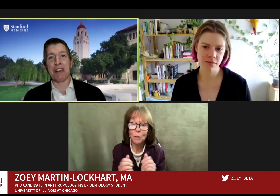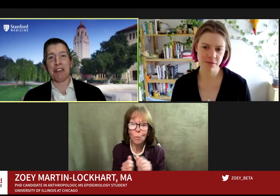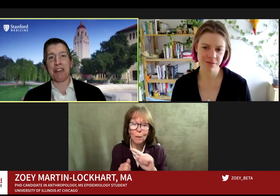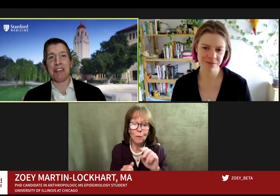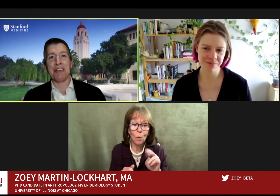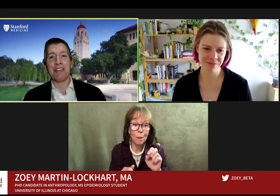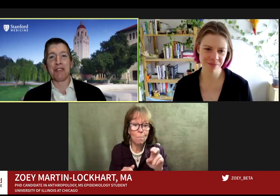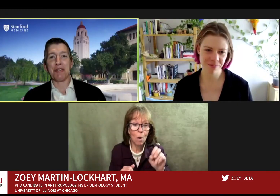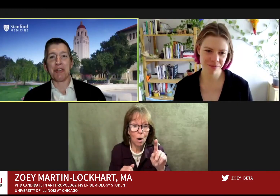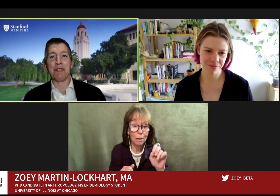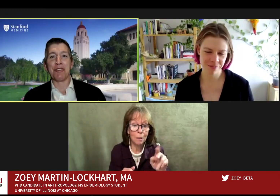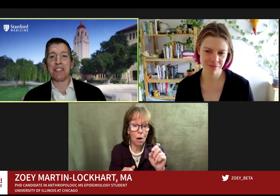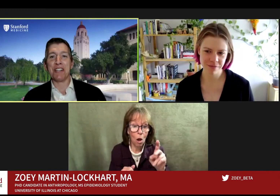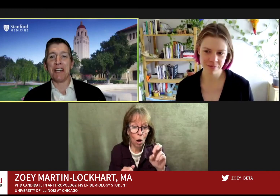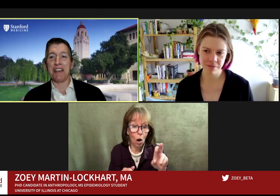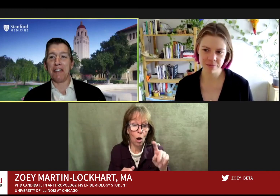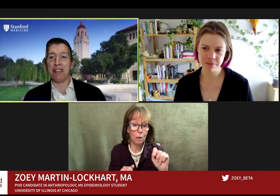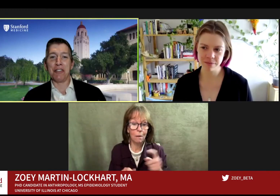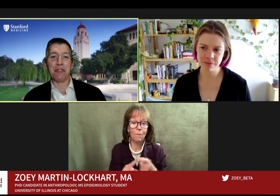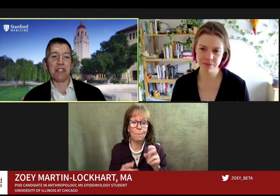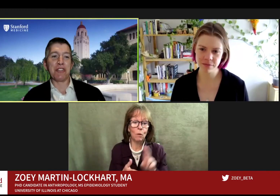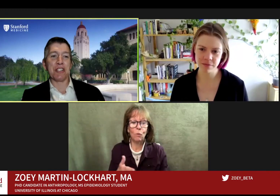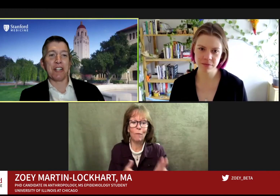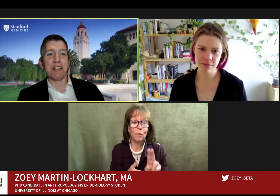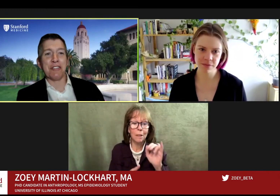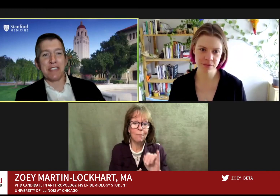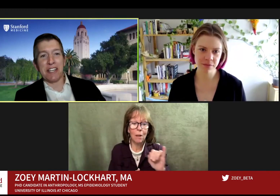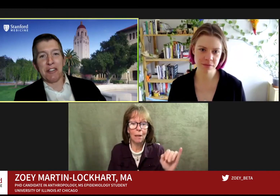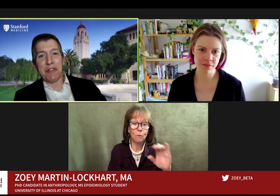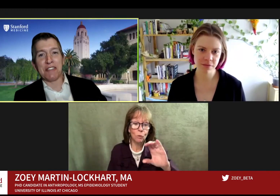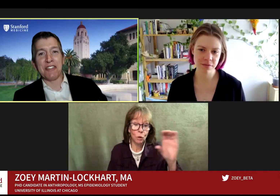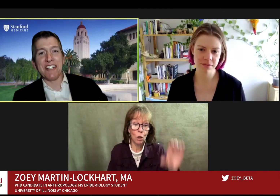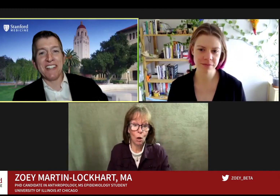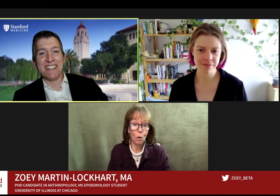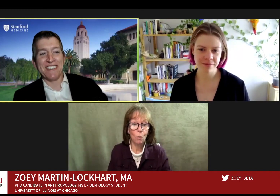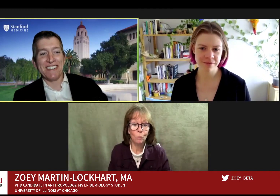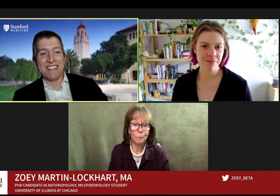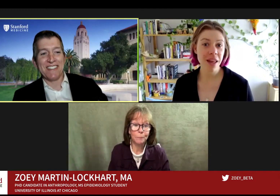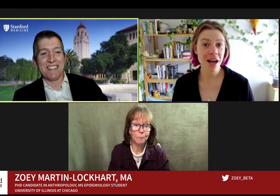from the University of Illinois, Chicago. Take it away, Zoey.